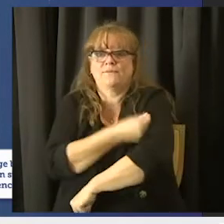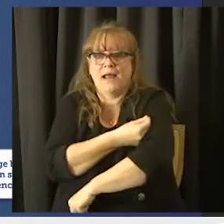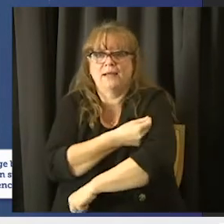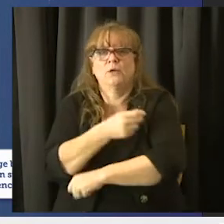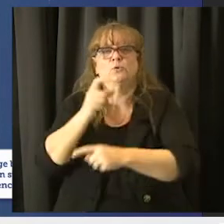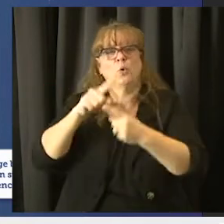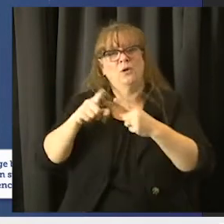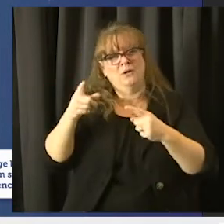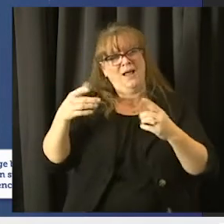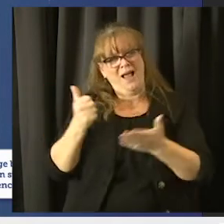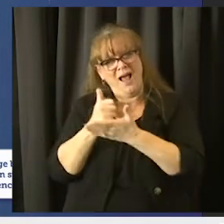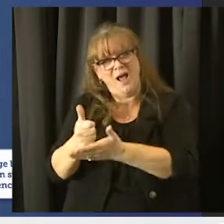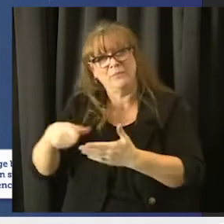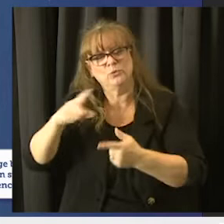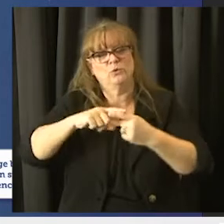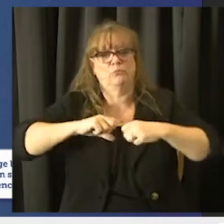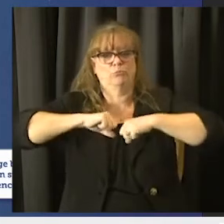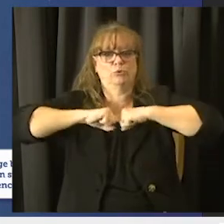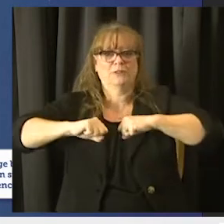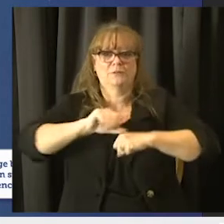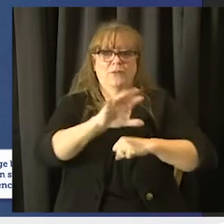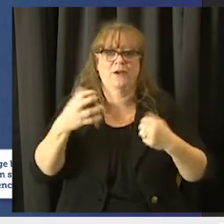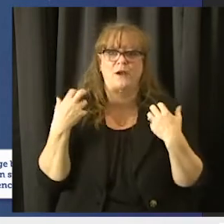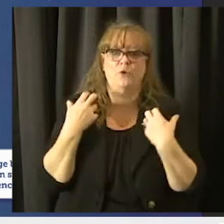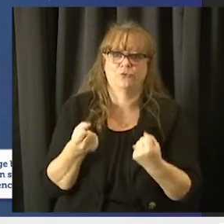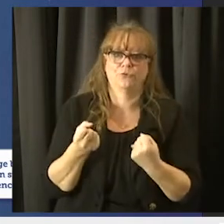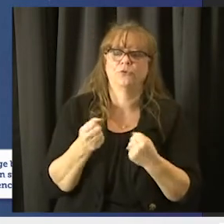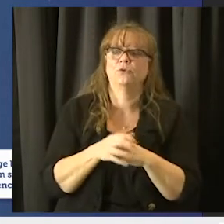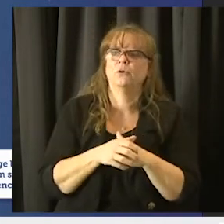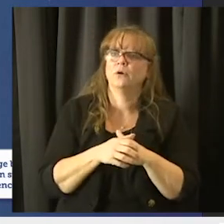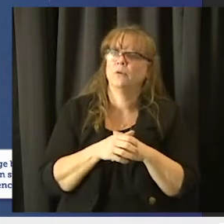uh obviously dependent everything's dependent on what we get from the federal government but we're